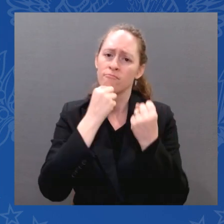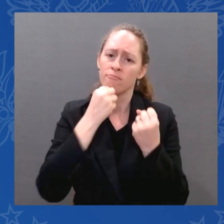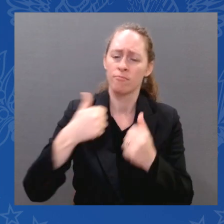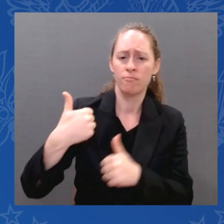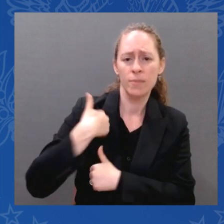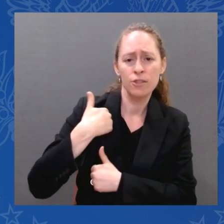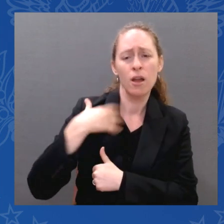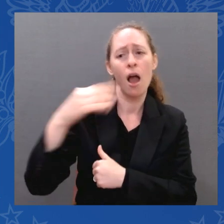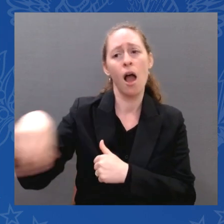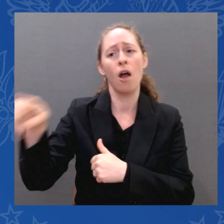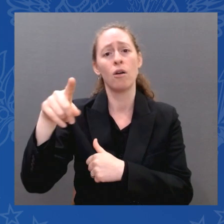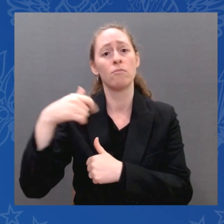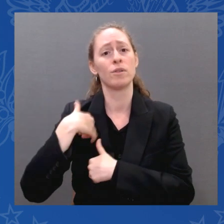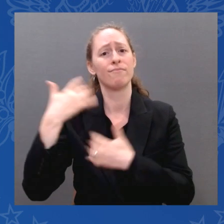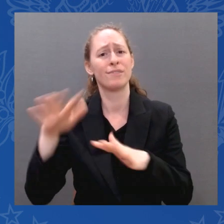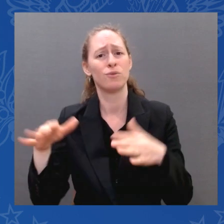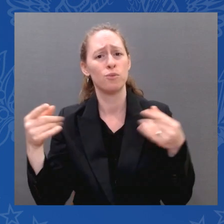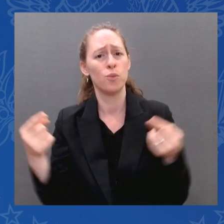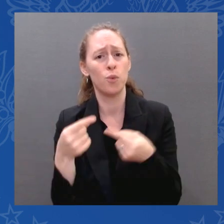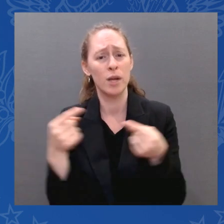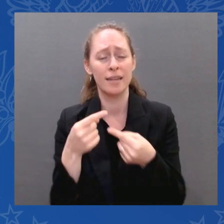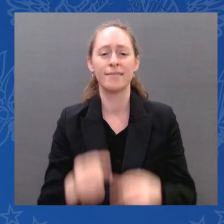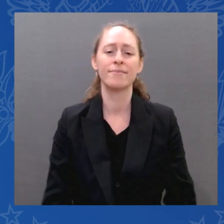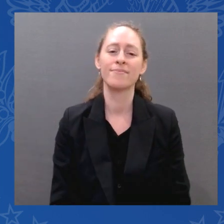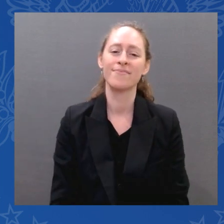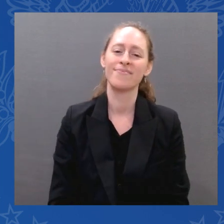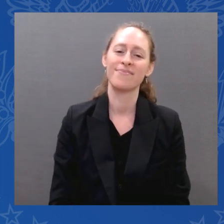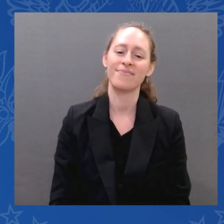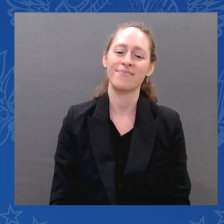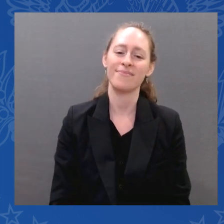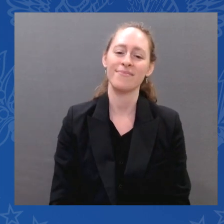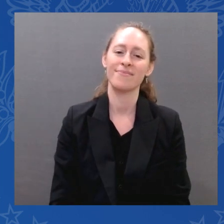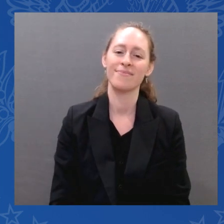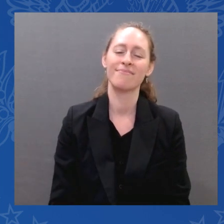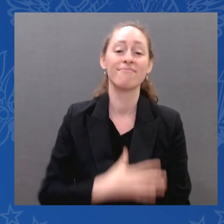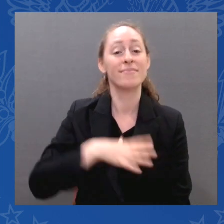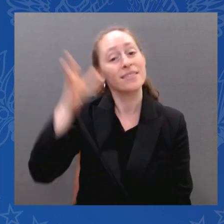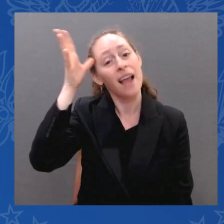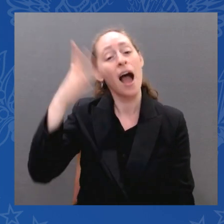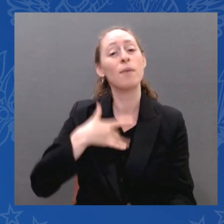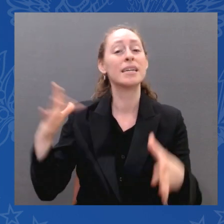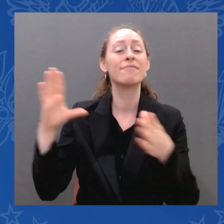Said, "If you get knocked down, just get up." Just get up. Well, it's a lot easier to say than do,